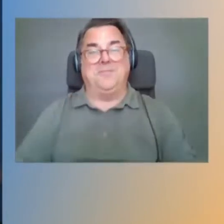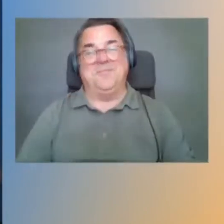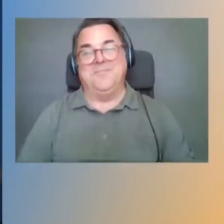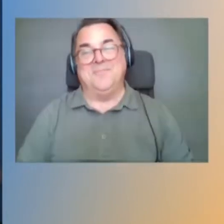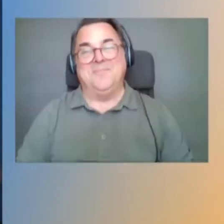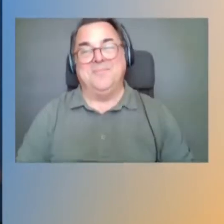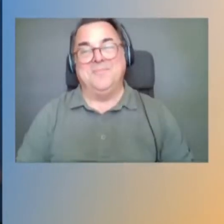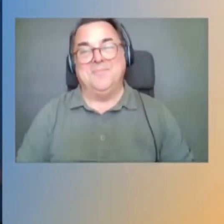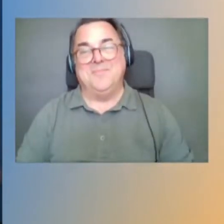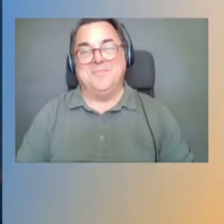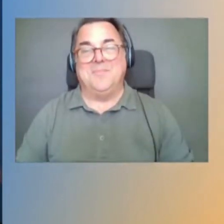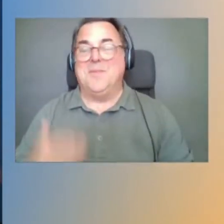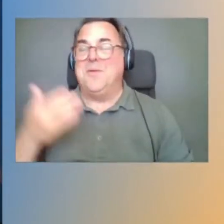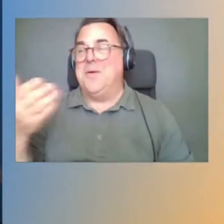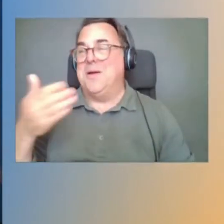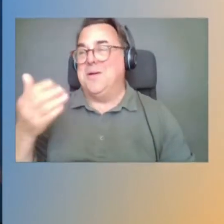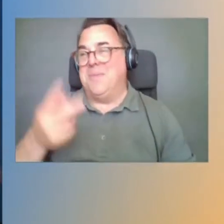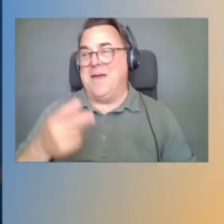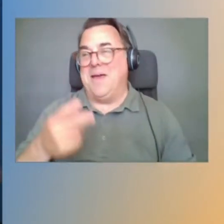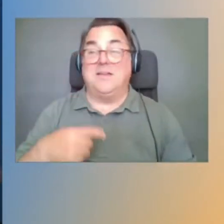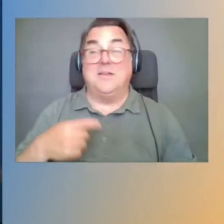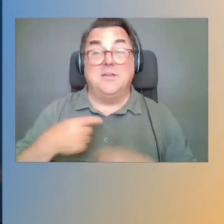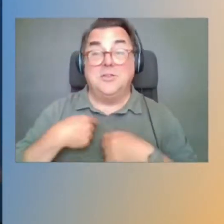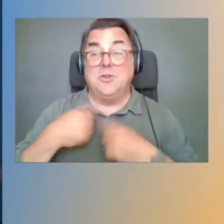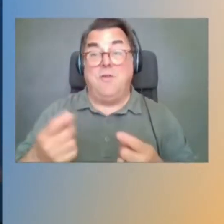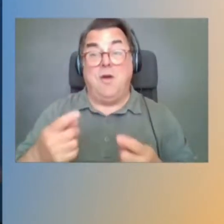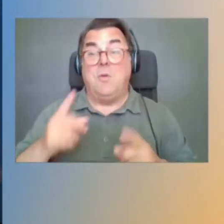Welcome back, so so far we have had a conversation this afternoon,